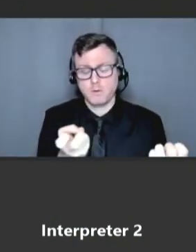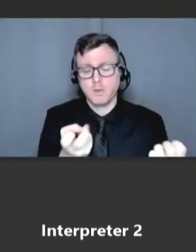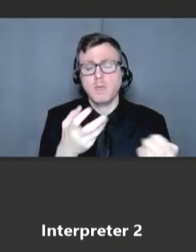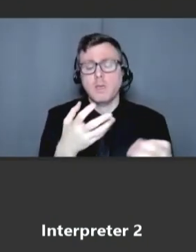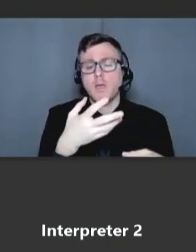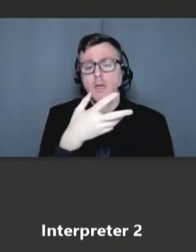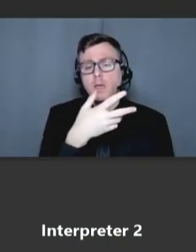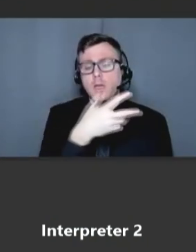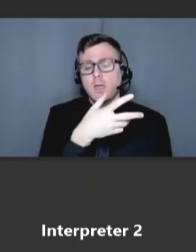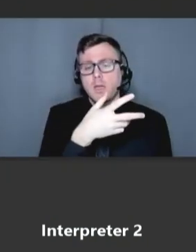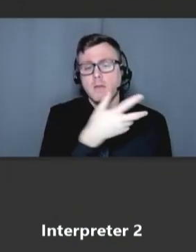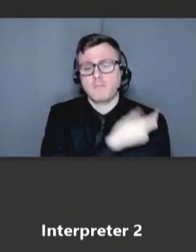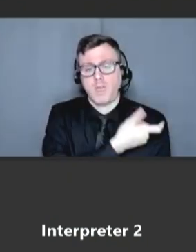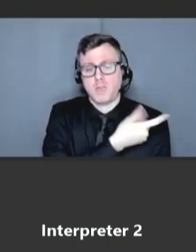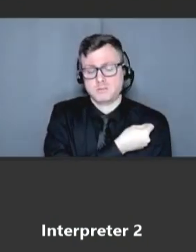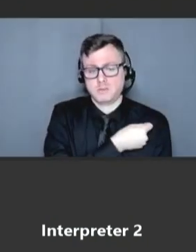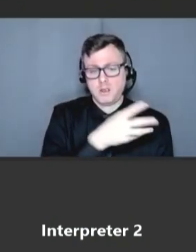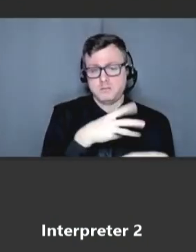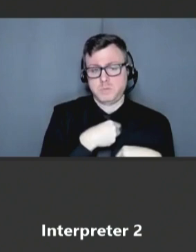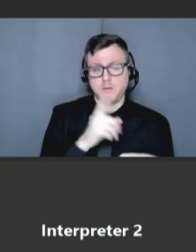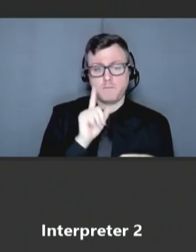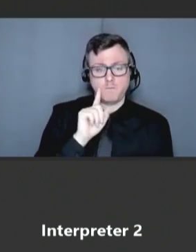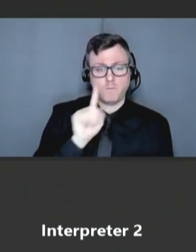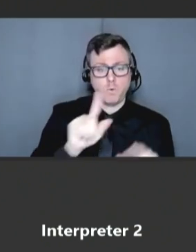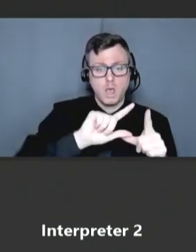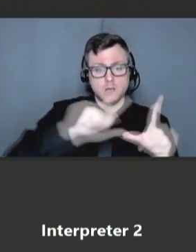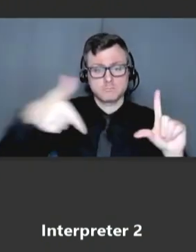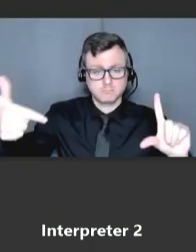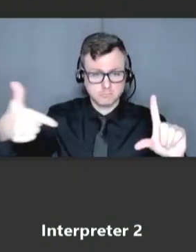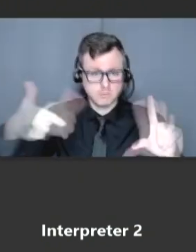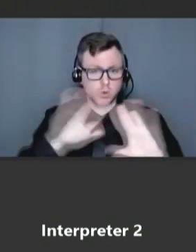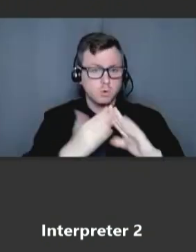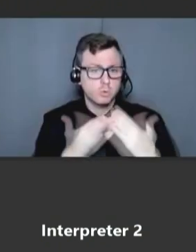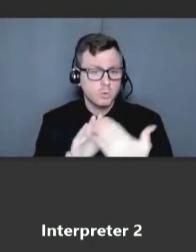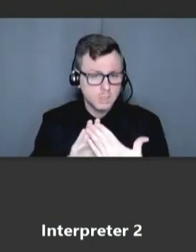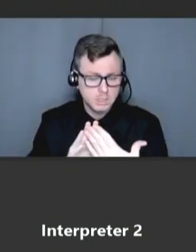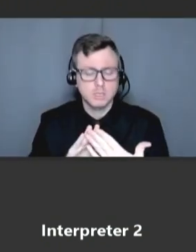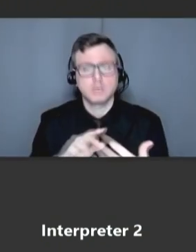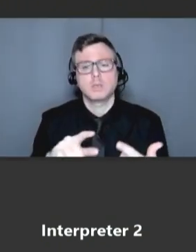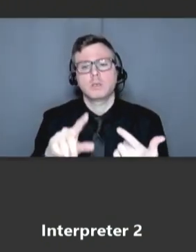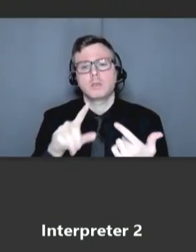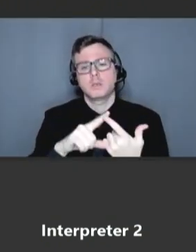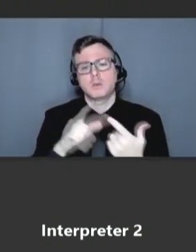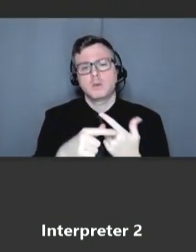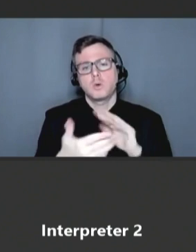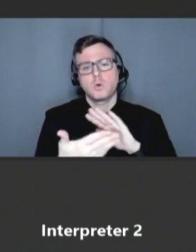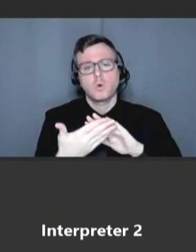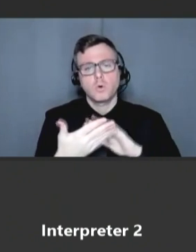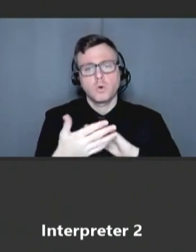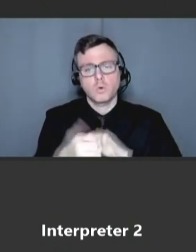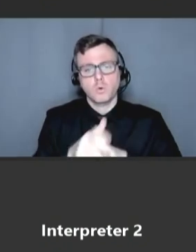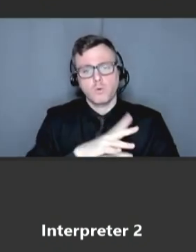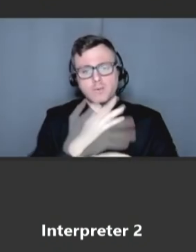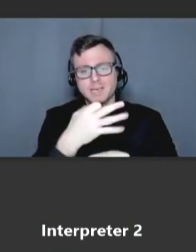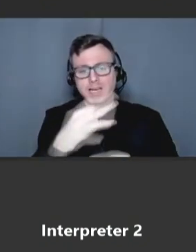the LGBTQI+ community. Next, we'll hear from experts about COVID-19 vaccine safety. We'll